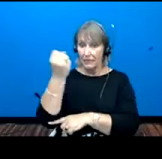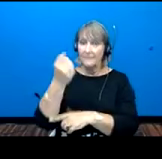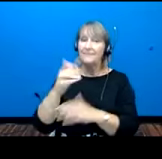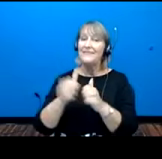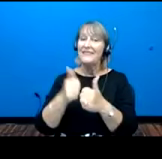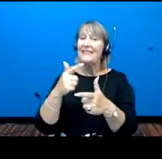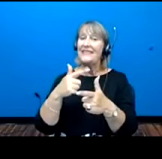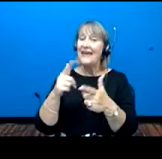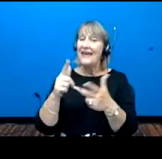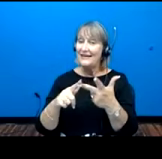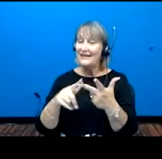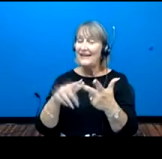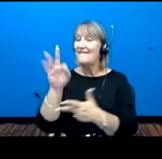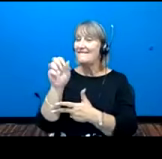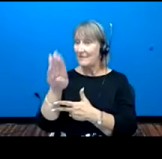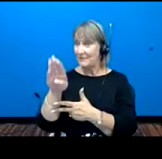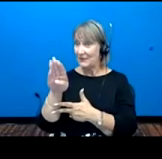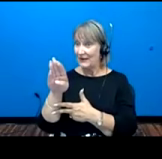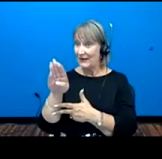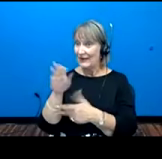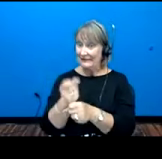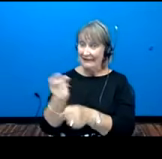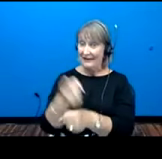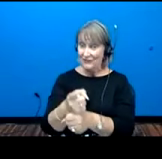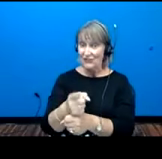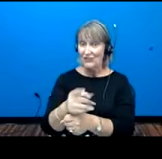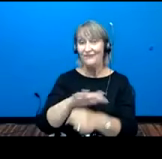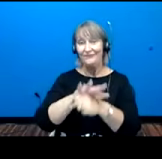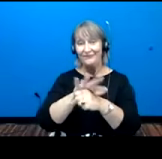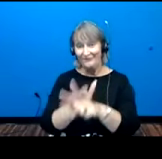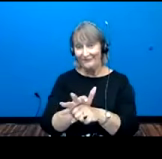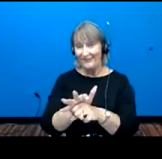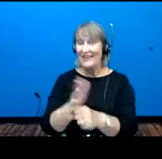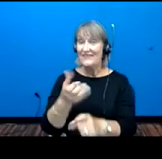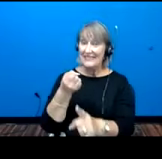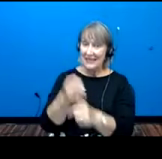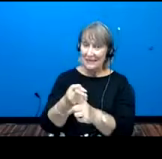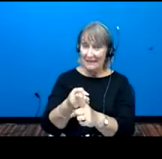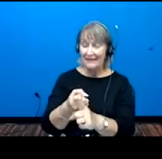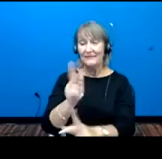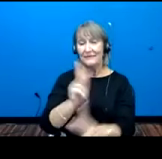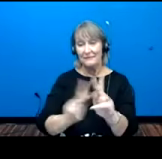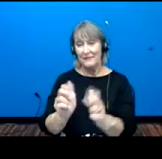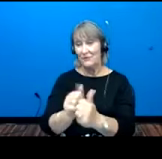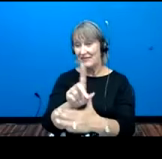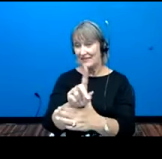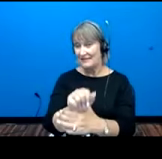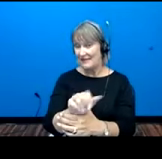in February we're going to have COVID-19’s Impact on Individuals with Disabilities and Their Loved Ones. And then in February, again,